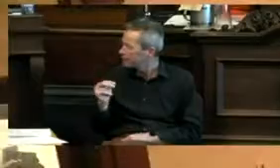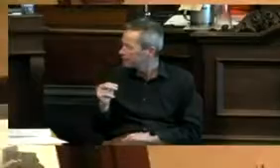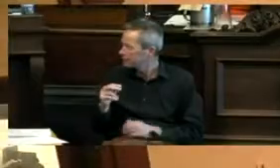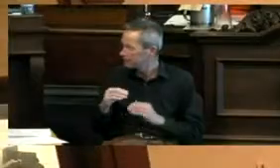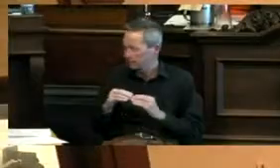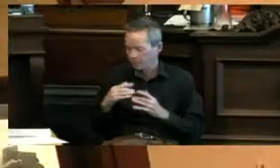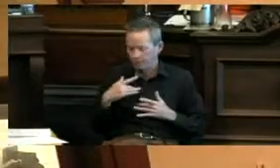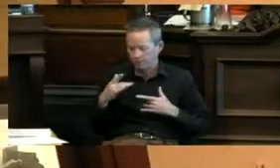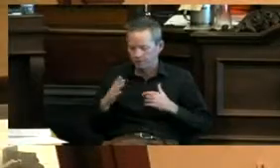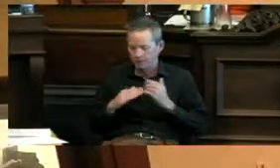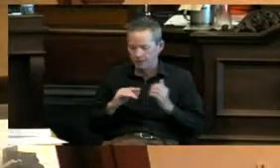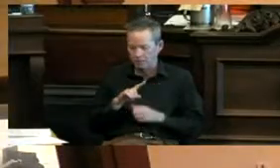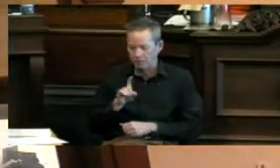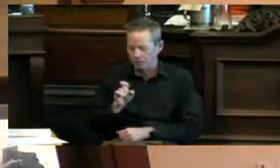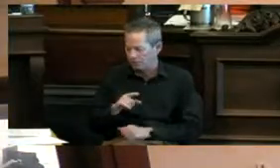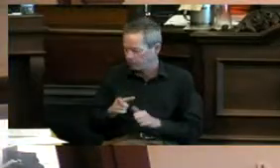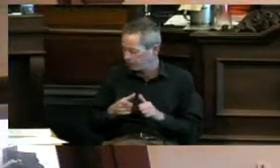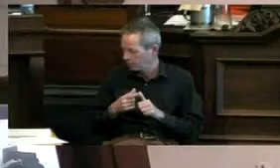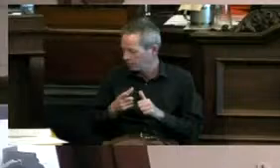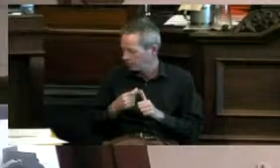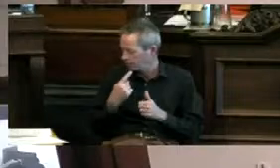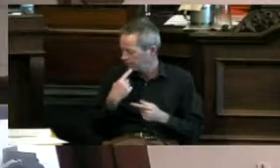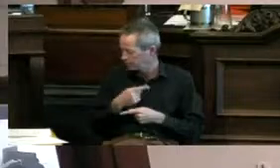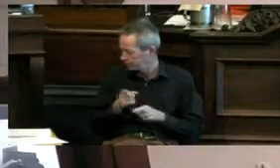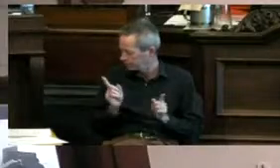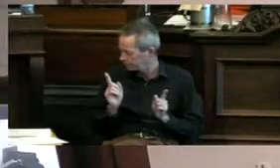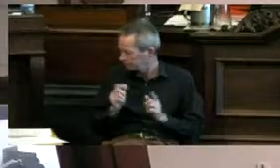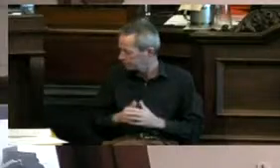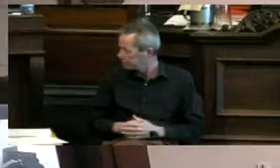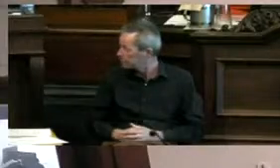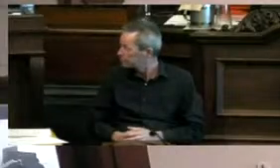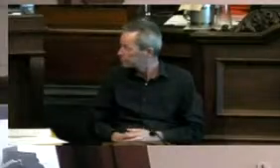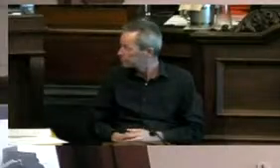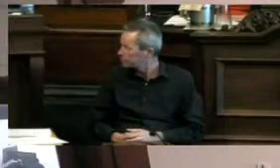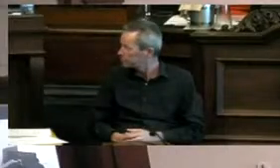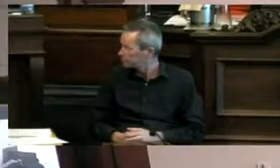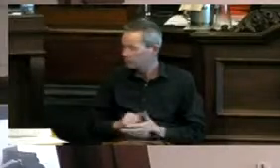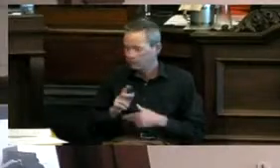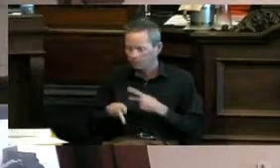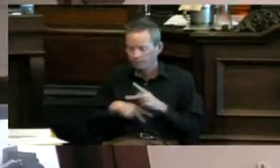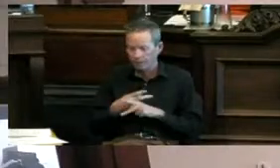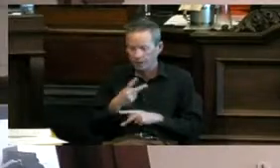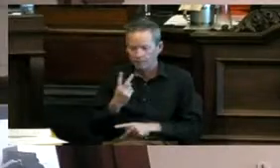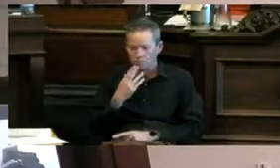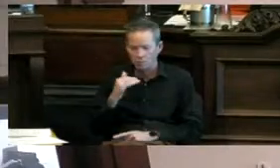Well, more concerns than